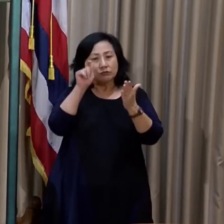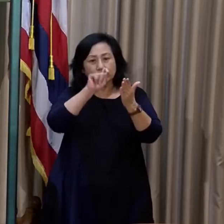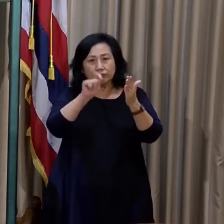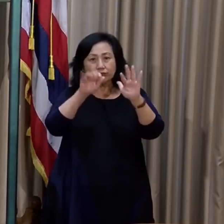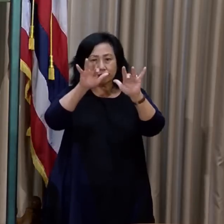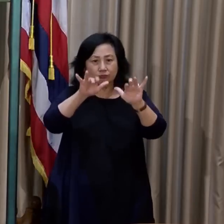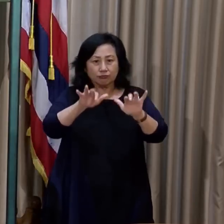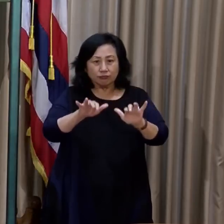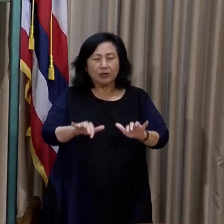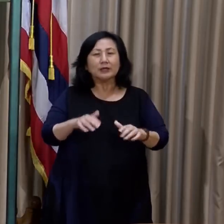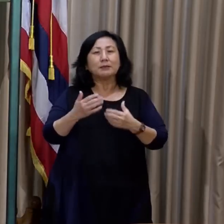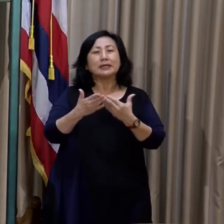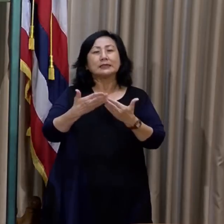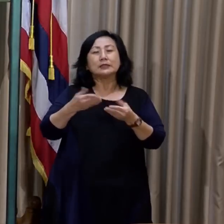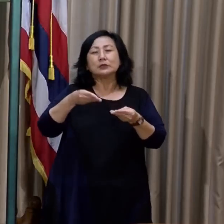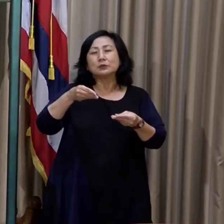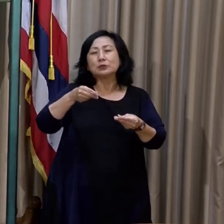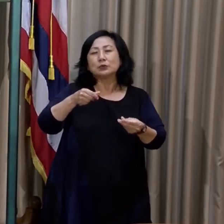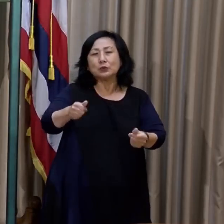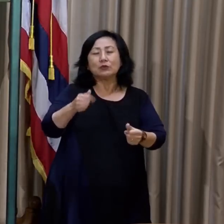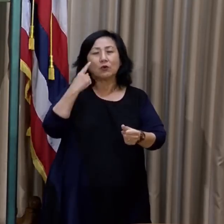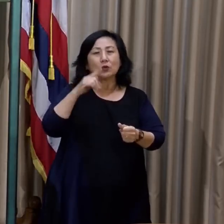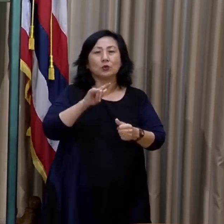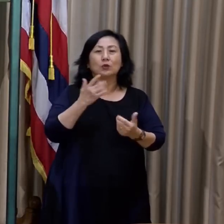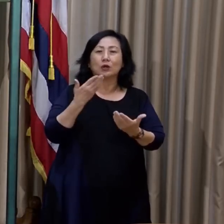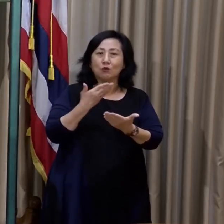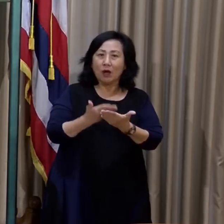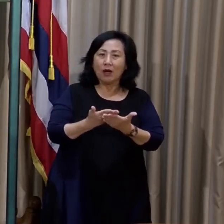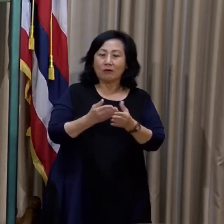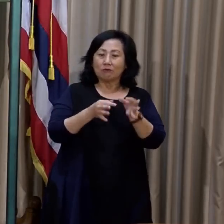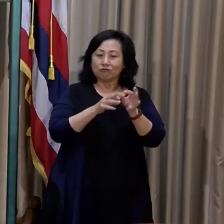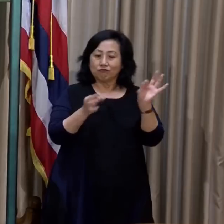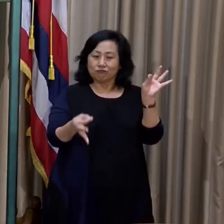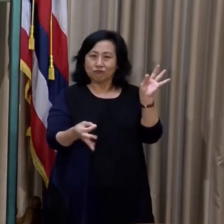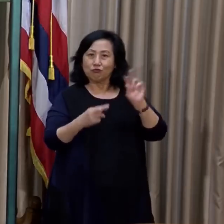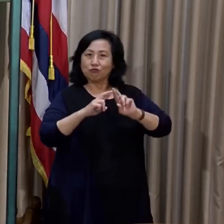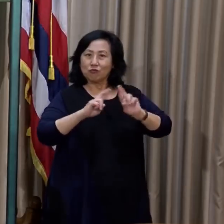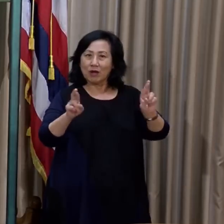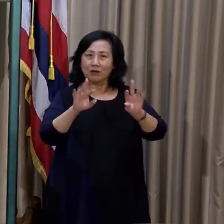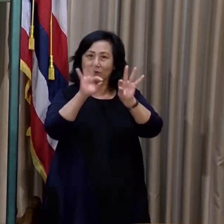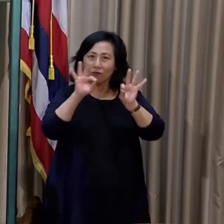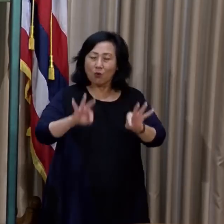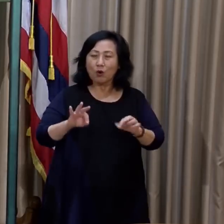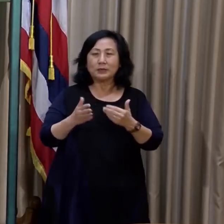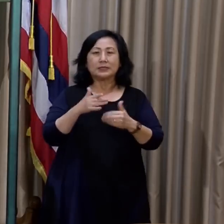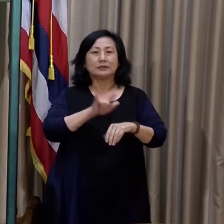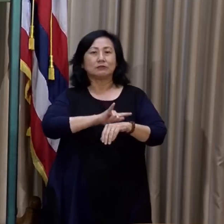, THAT YOU CAN REGISTER. IF YOU ARE A FREQUENT TRAVELER, TO REALLY CREATE A SEAMLESS AND SMOOTH PROCESS FOR INTERISLAND